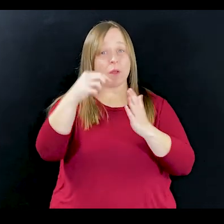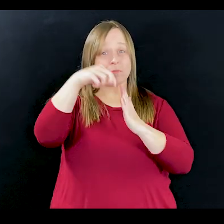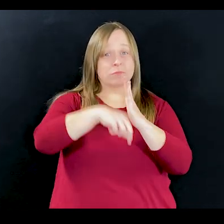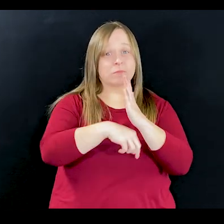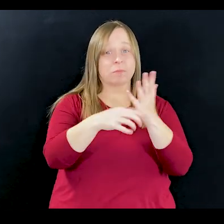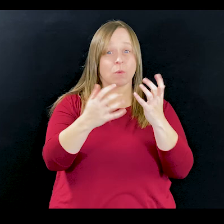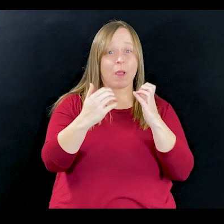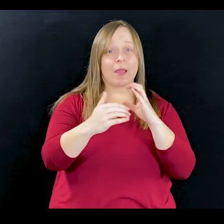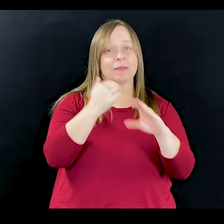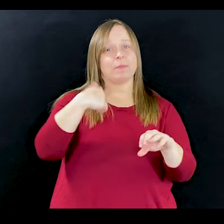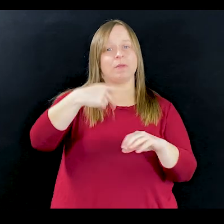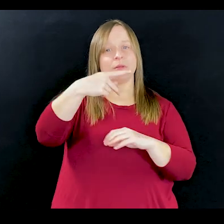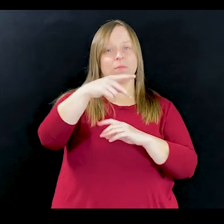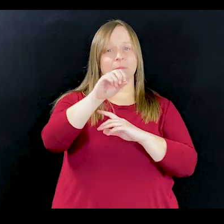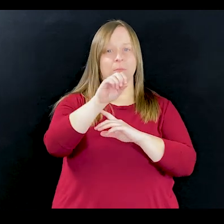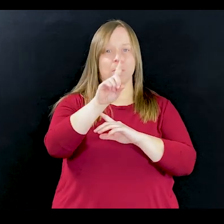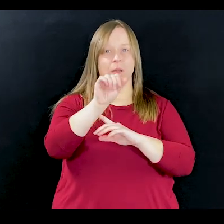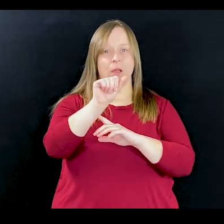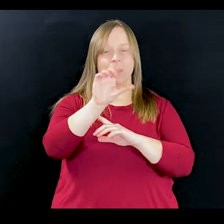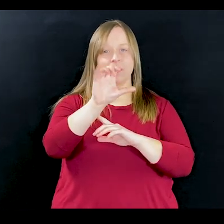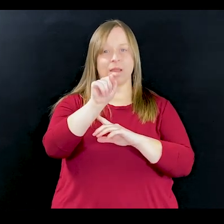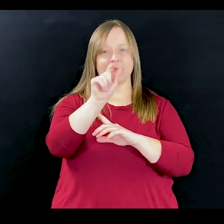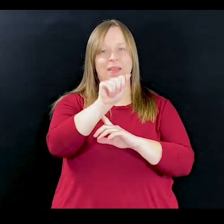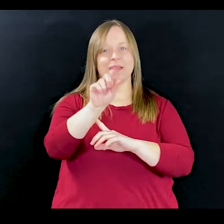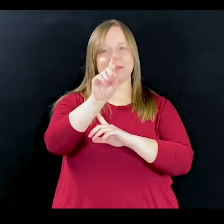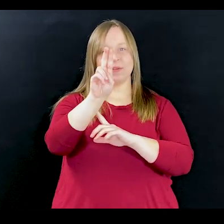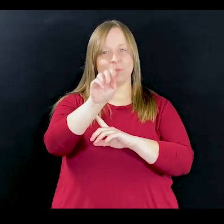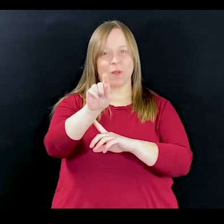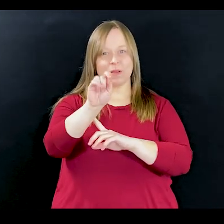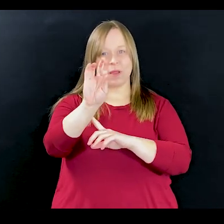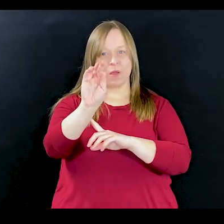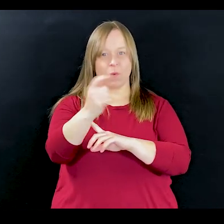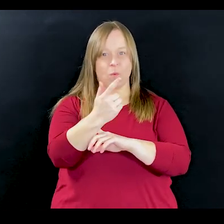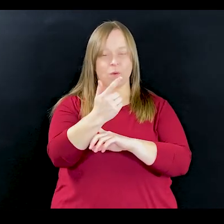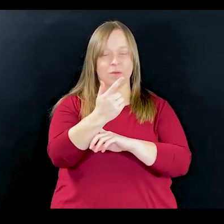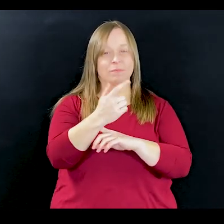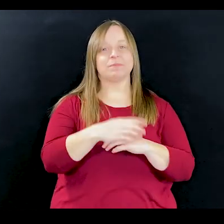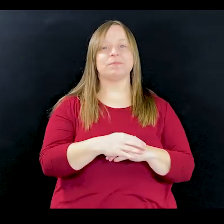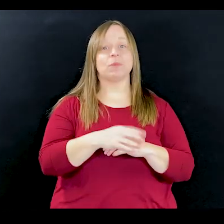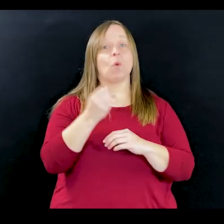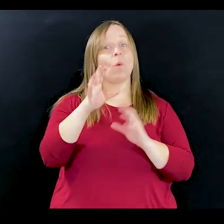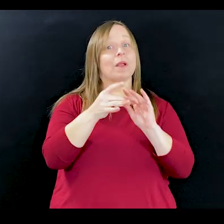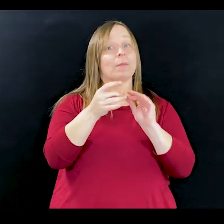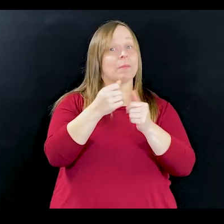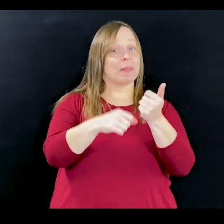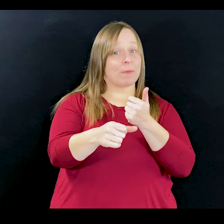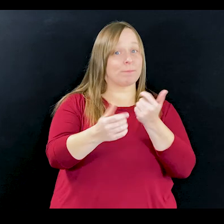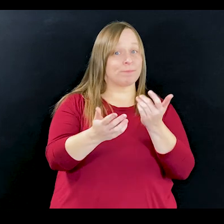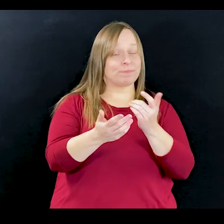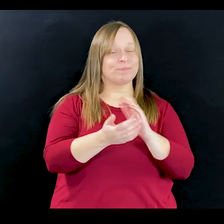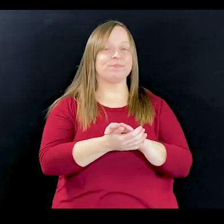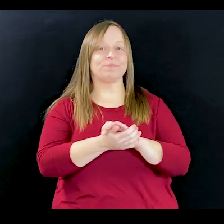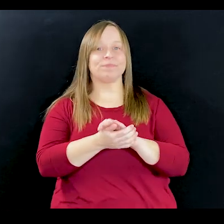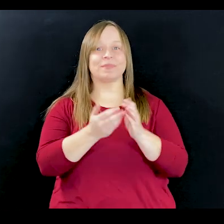If there is a subject you would like us to discuss please email podcast@drny.org or comment below.